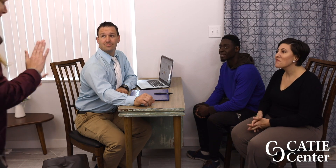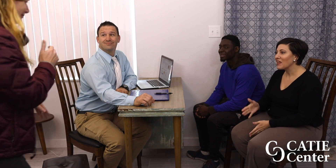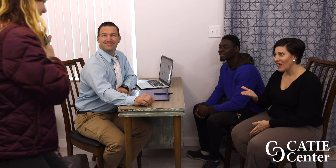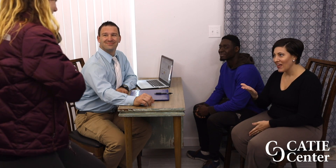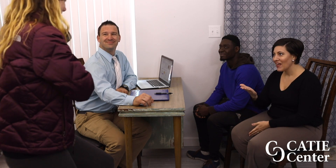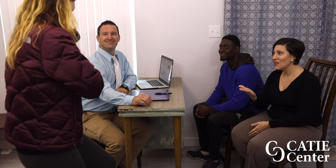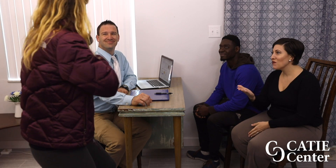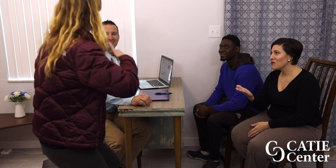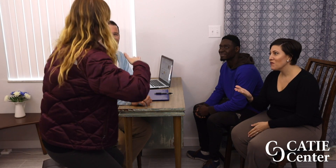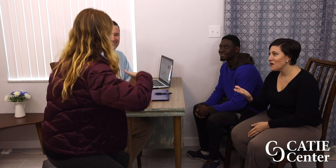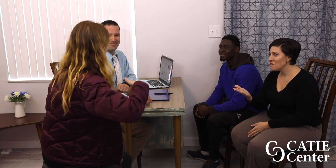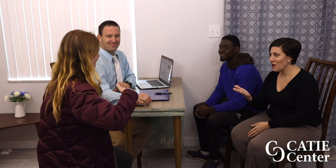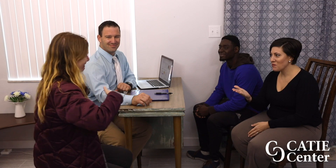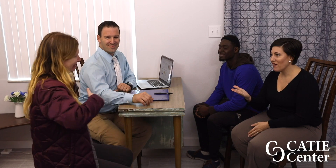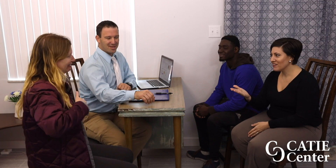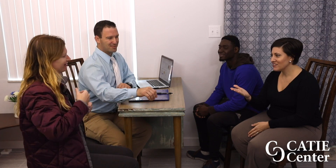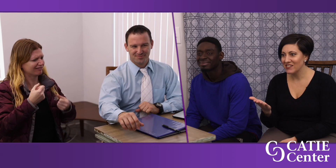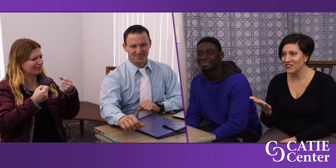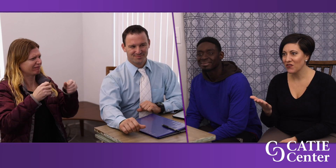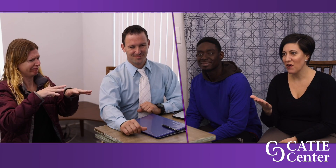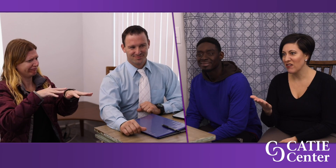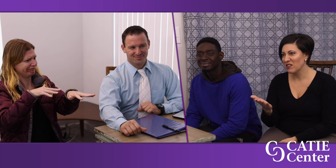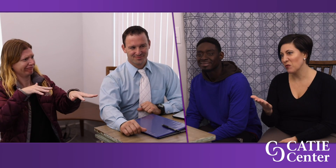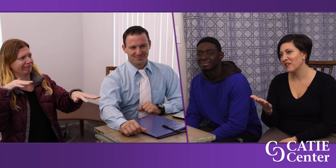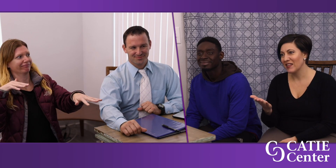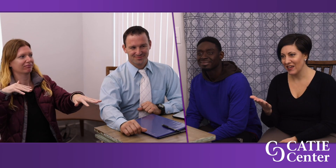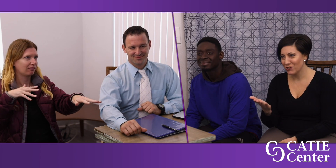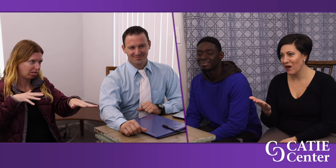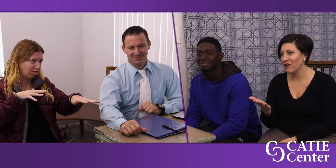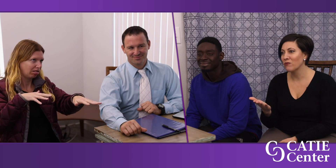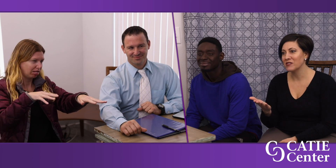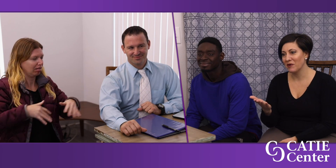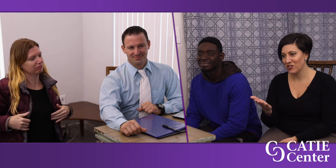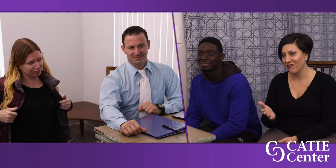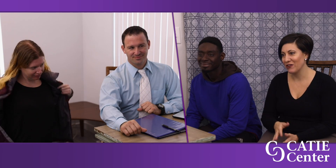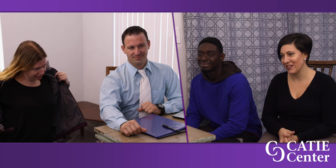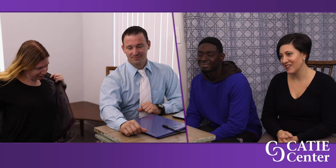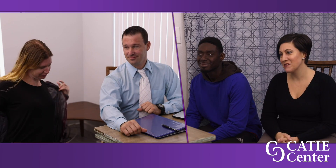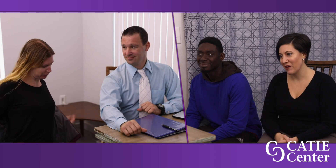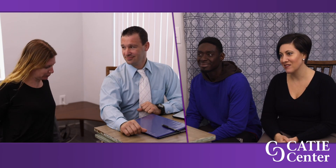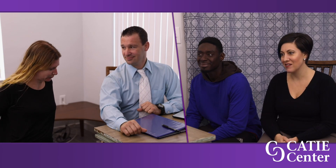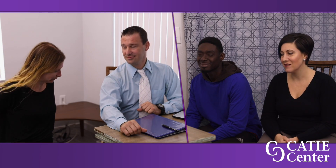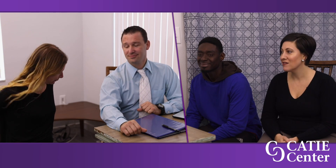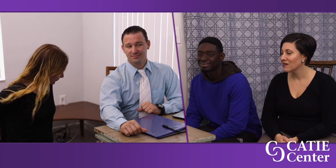Hello everyone. My apologies for arriving a little bit late. Traffic was much heavier than expected.